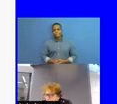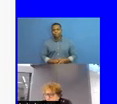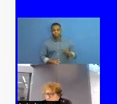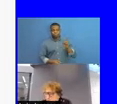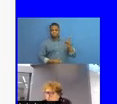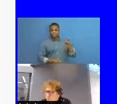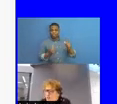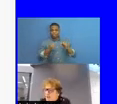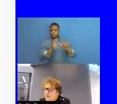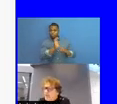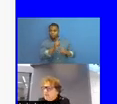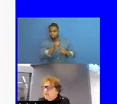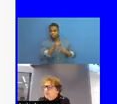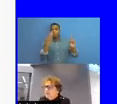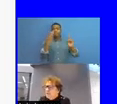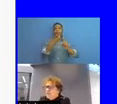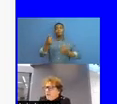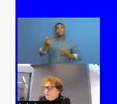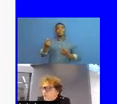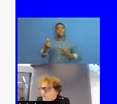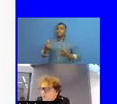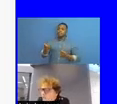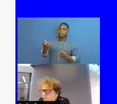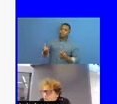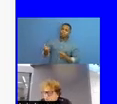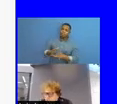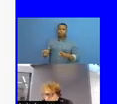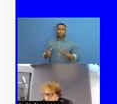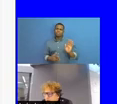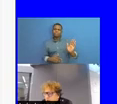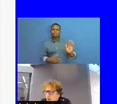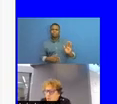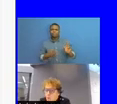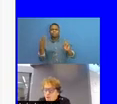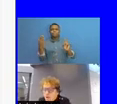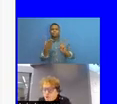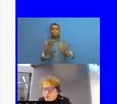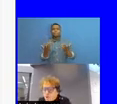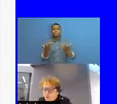with regards to fight against climate change and to foster inclusion and diversity. And we will learn a lot about it